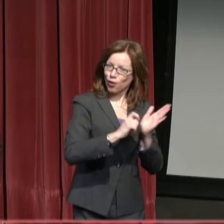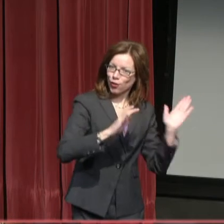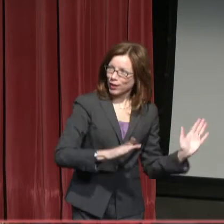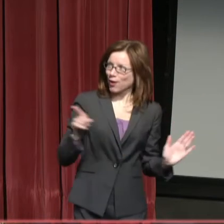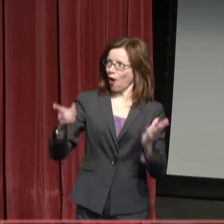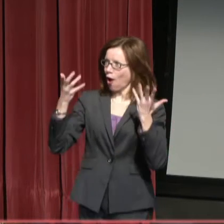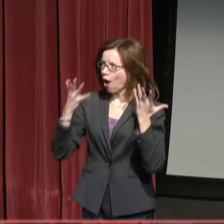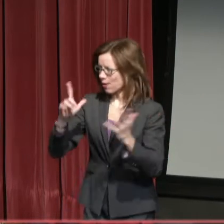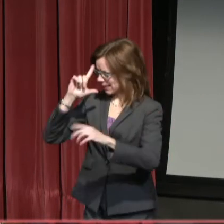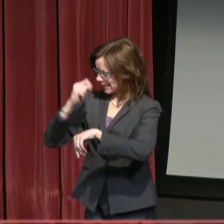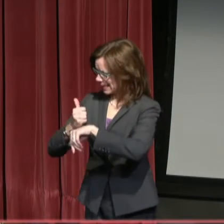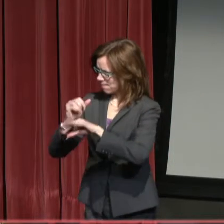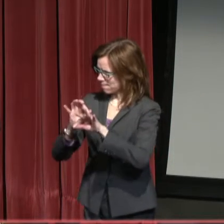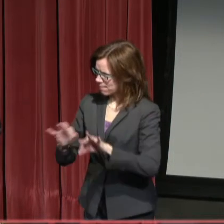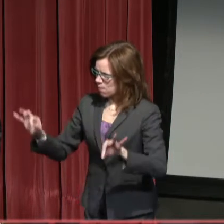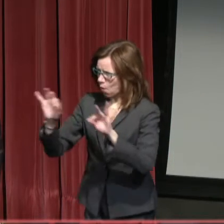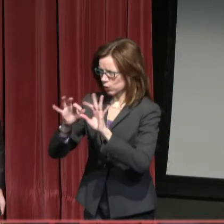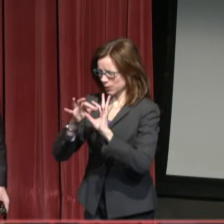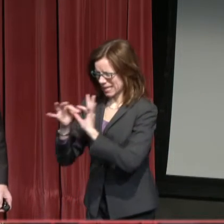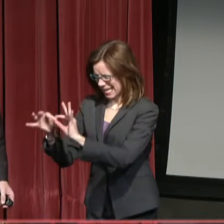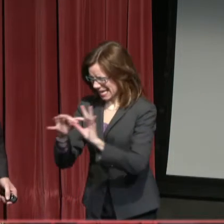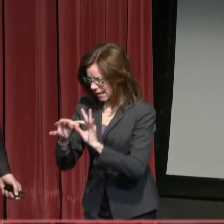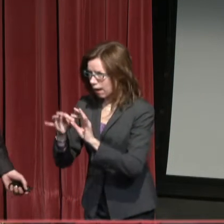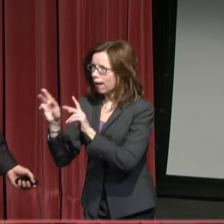about how important it is to link everything up.